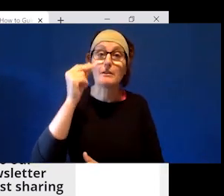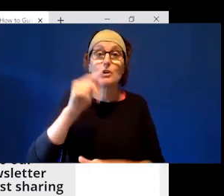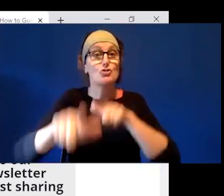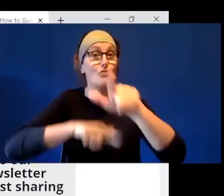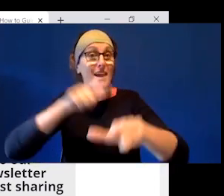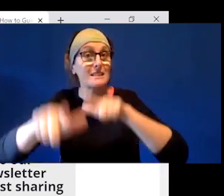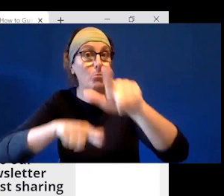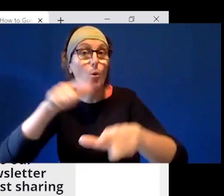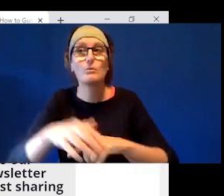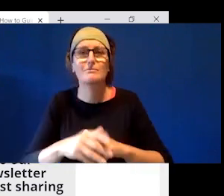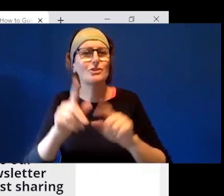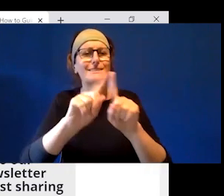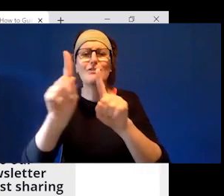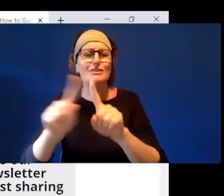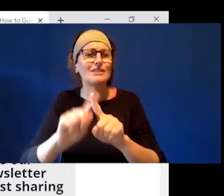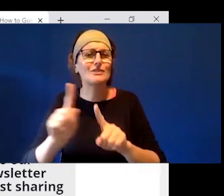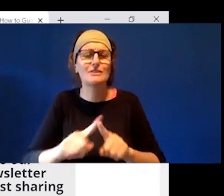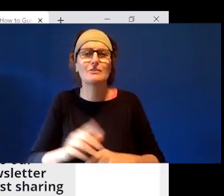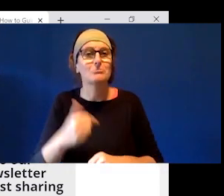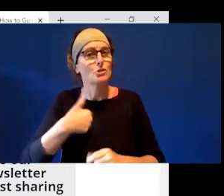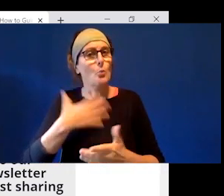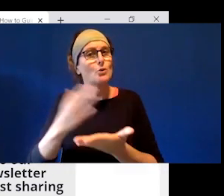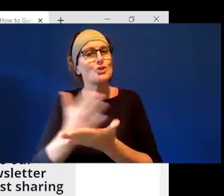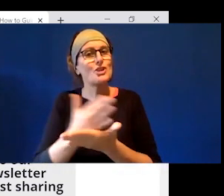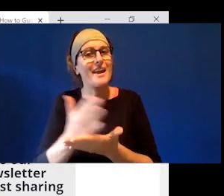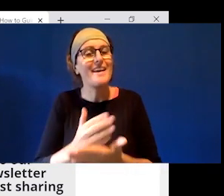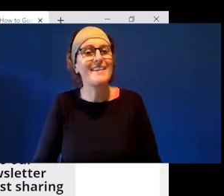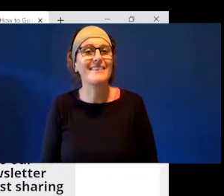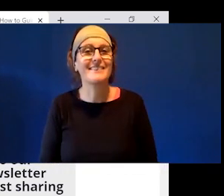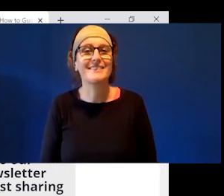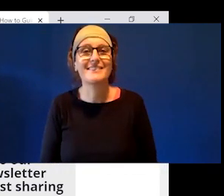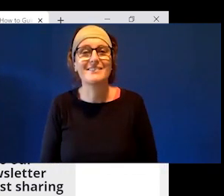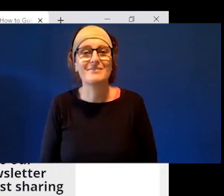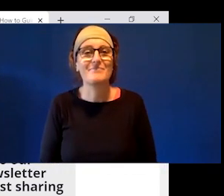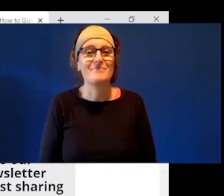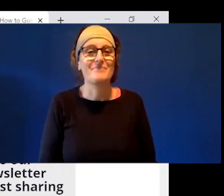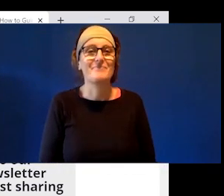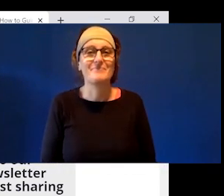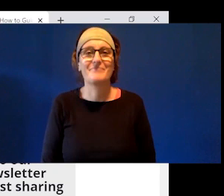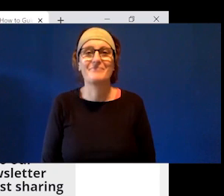It goes on and on. I wanted to share this because there is probably - you know, so many of